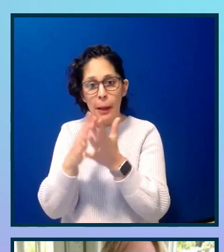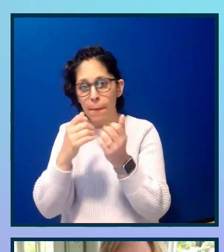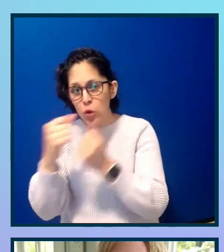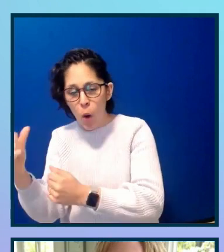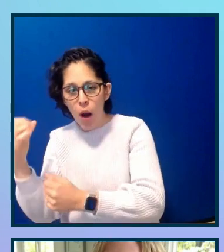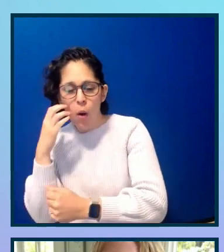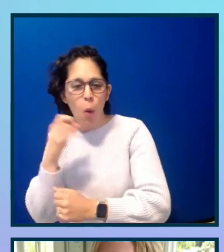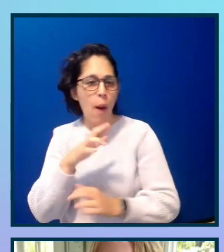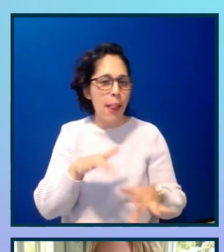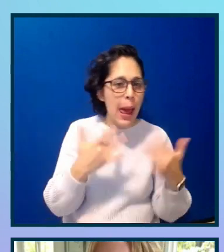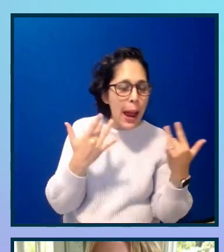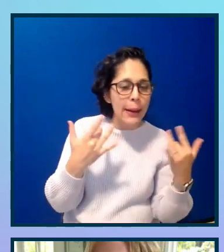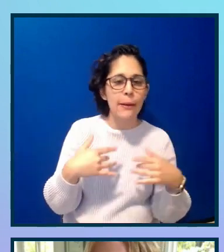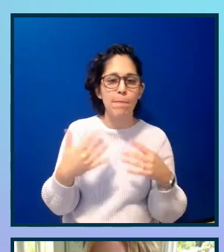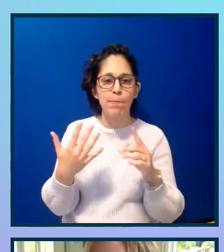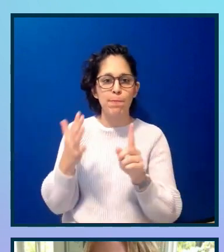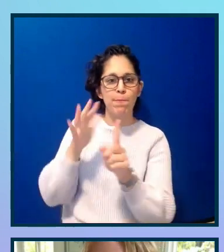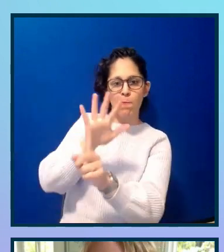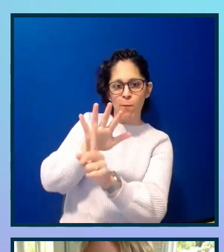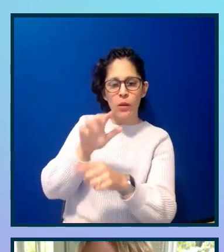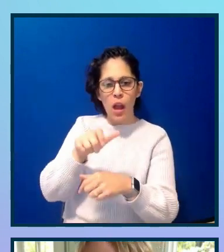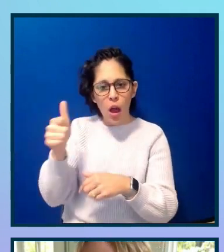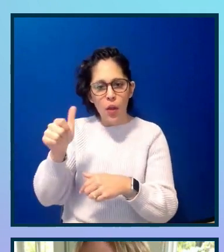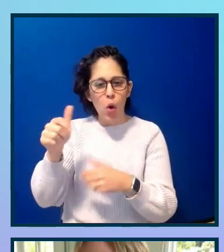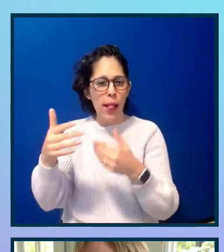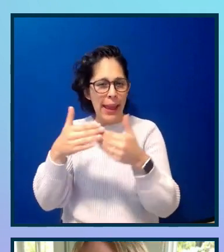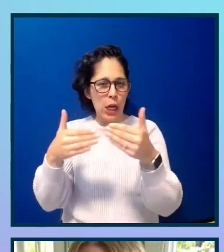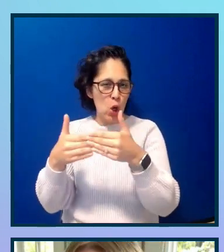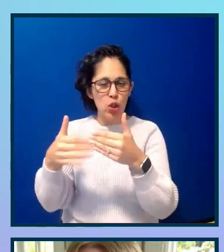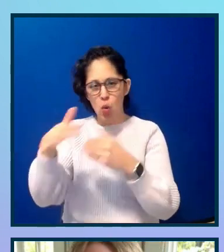This is where these other layers around this core layer is where you abstract the brand.